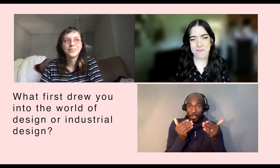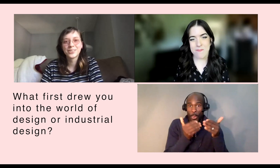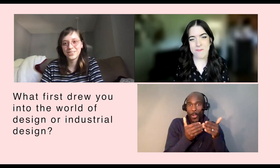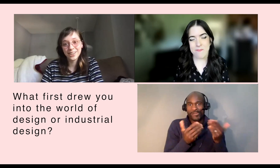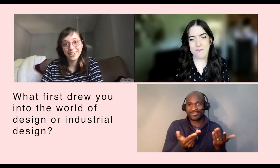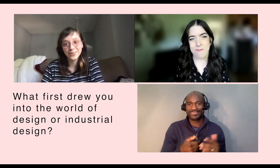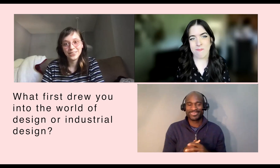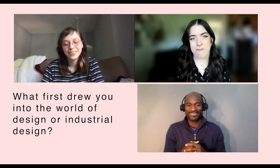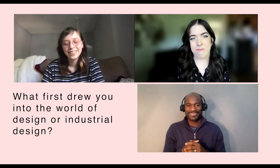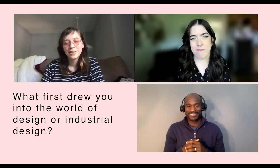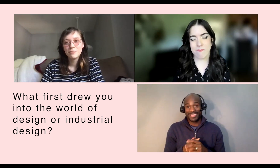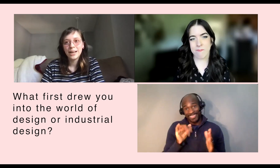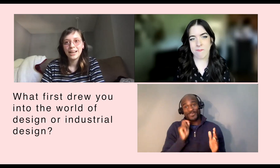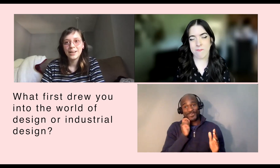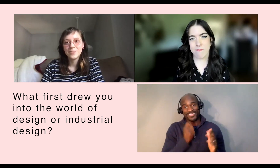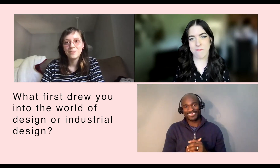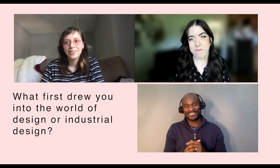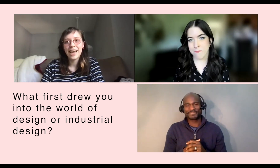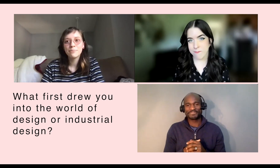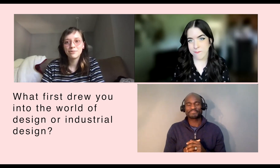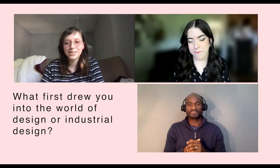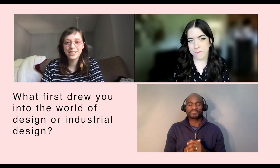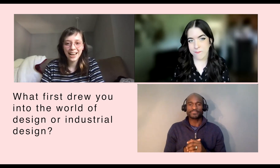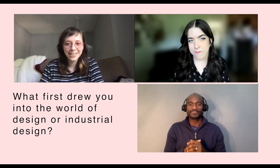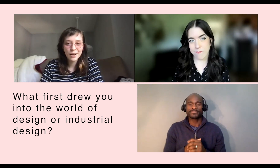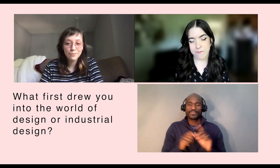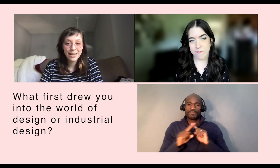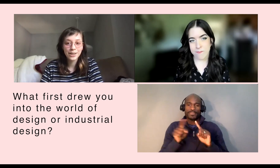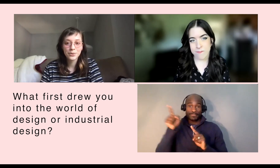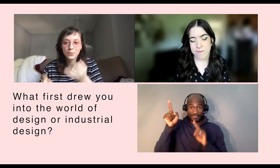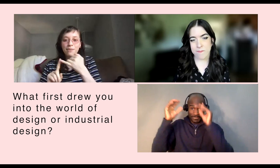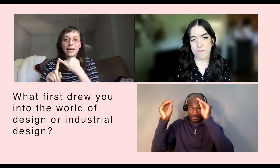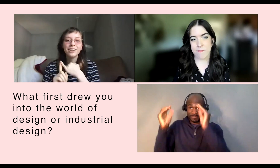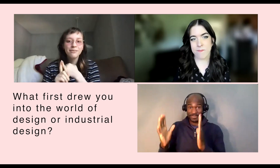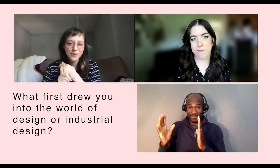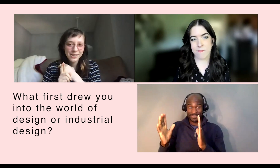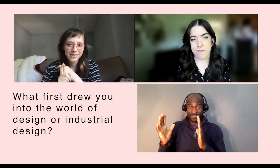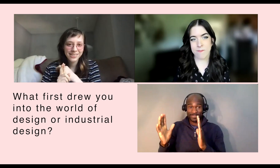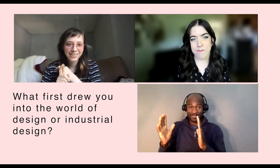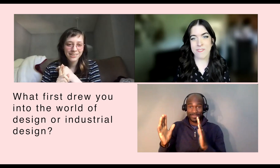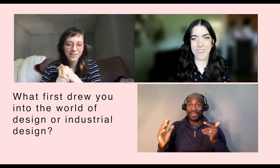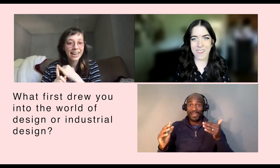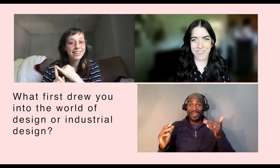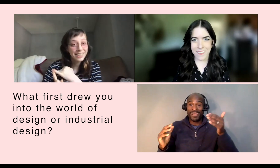um which was very cool but um that Professor ended up being one of my interviewers to get into